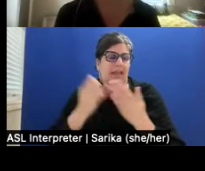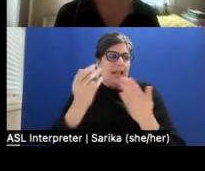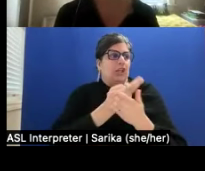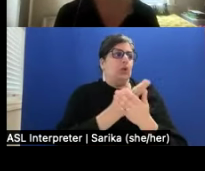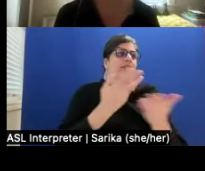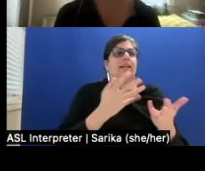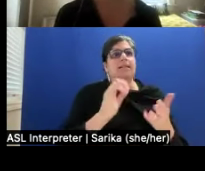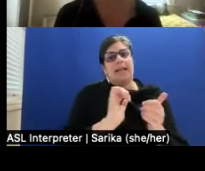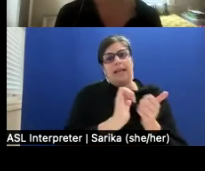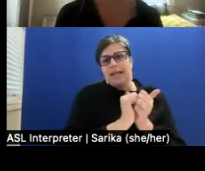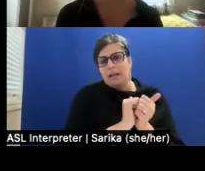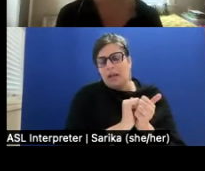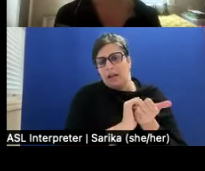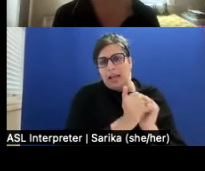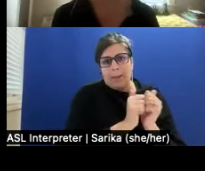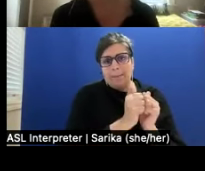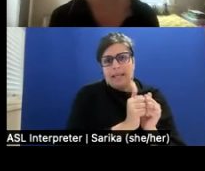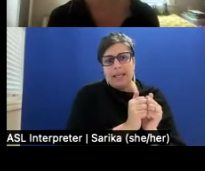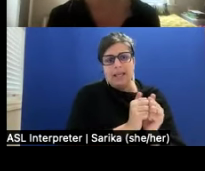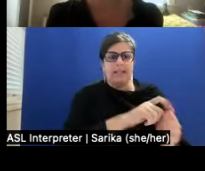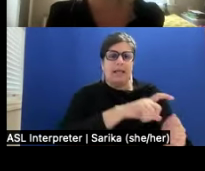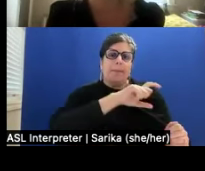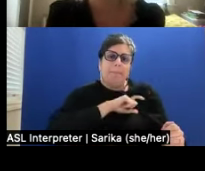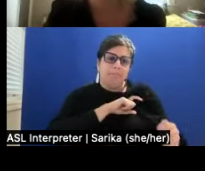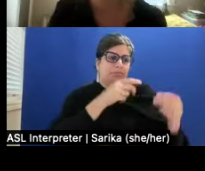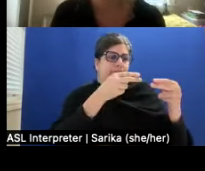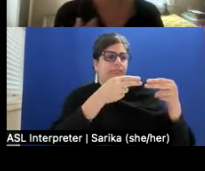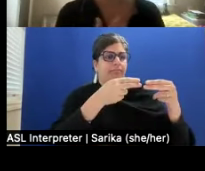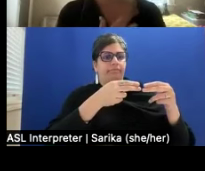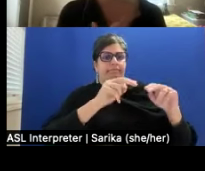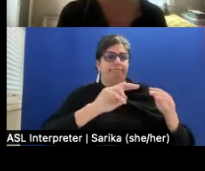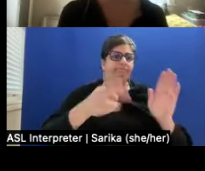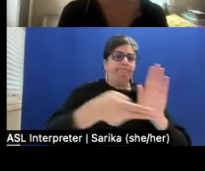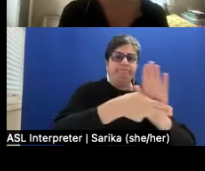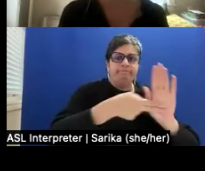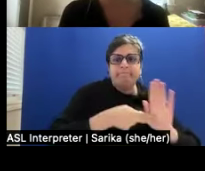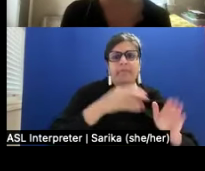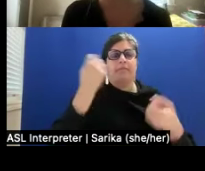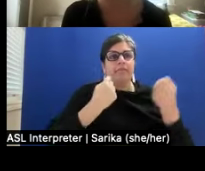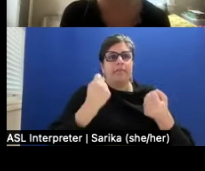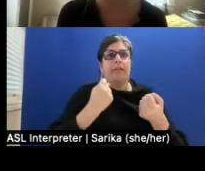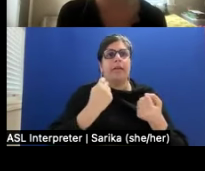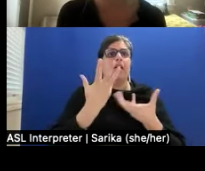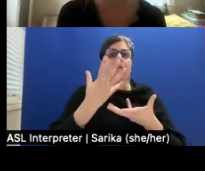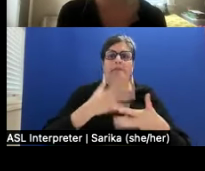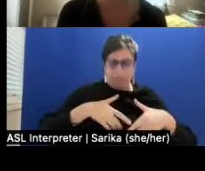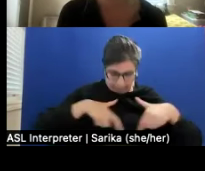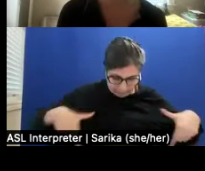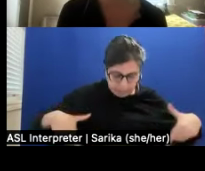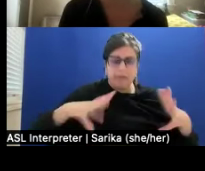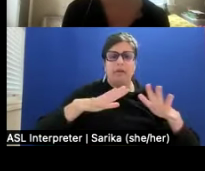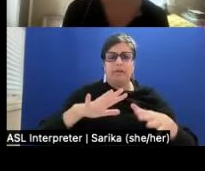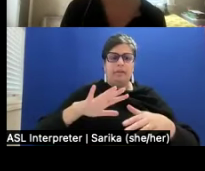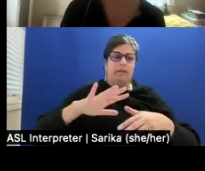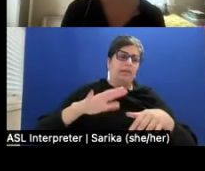and stickers and lawn signs and banners and murals to disseminate three slogans and QR codes during this election.